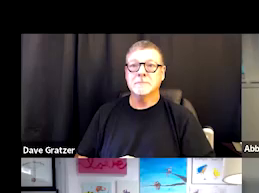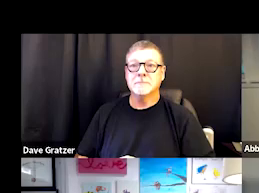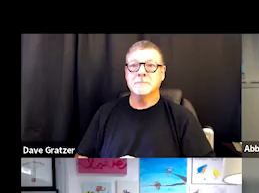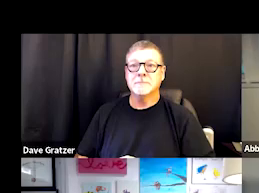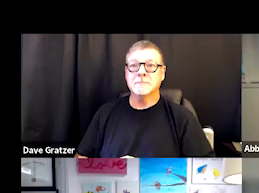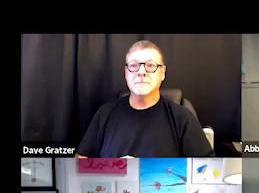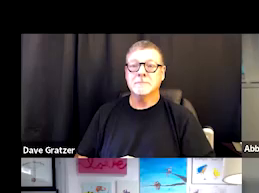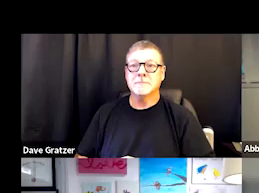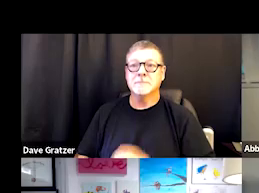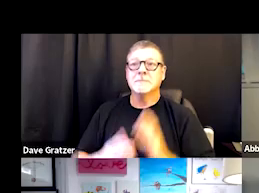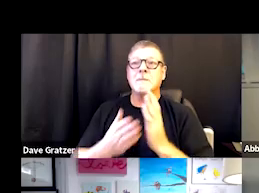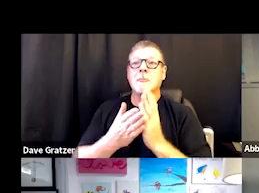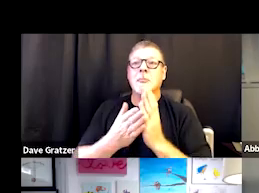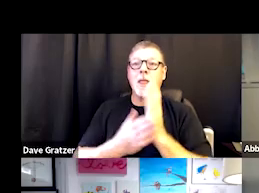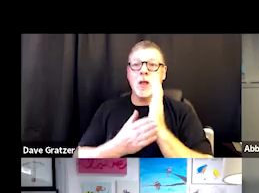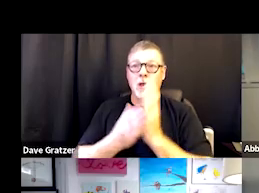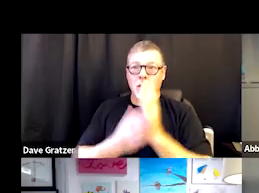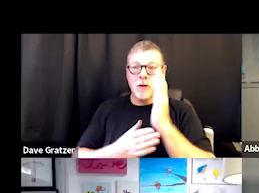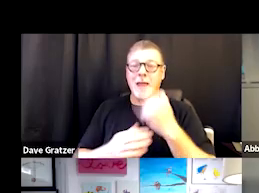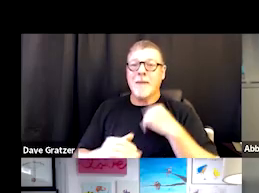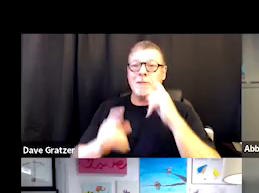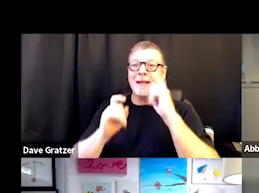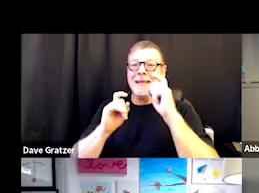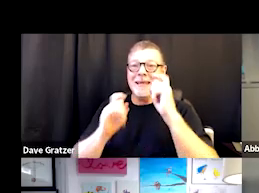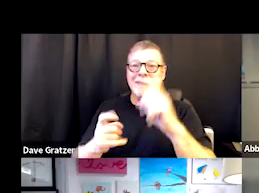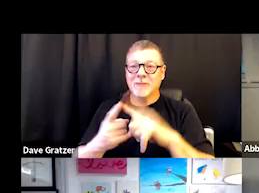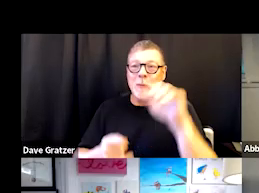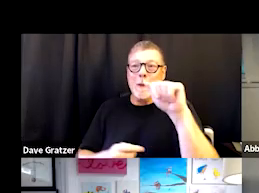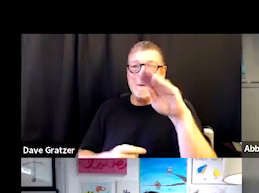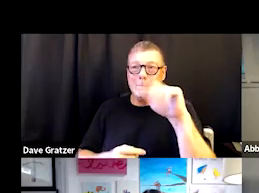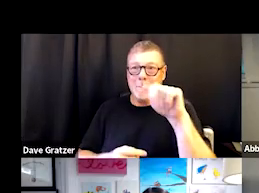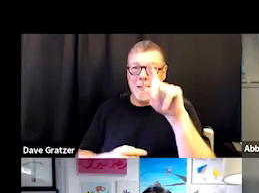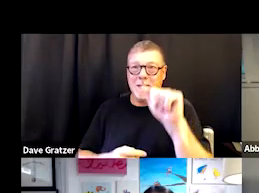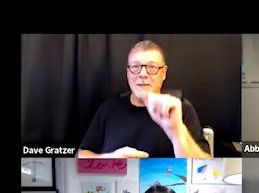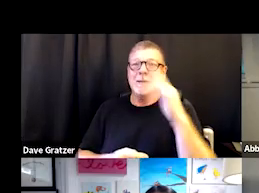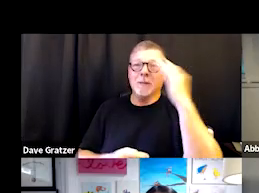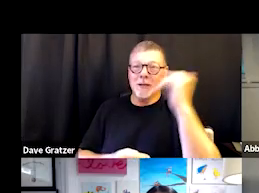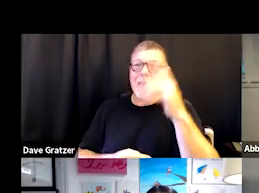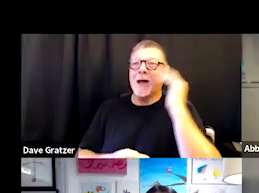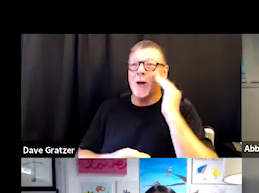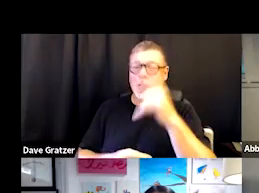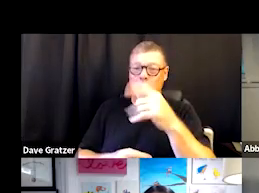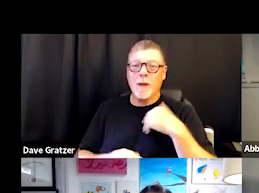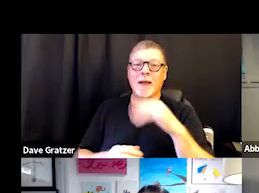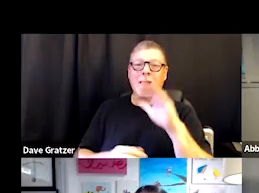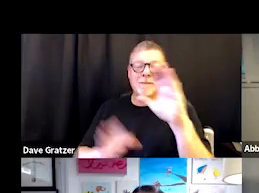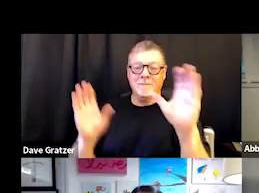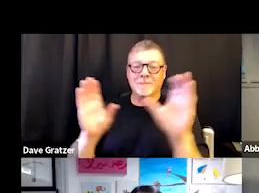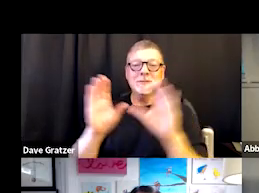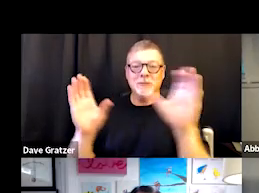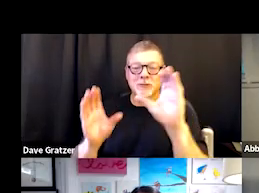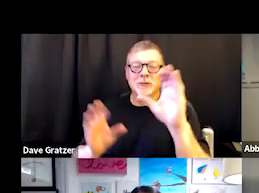All right, so the next one I'm gonna give to Amanda because I know you have some states that have SOAR certifications. And as a reminder,